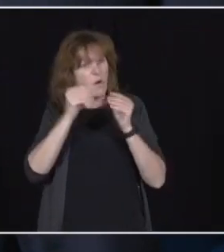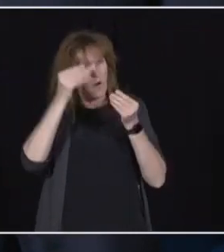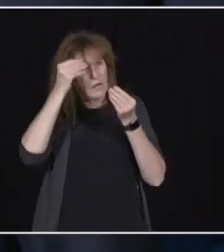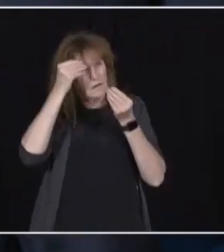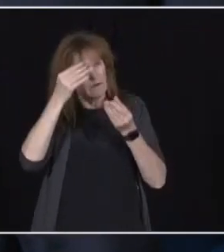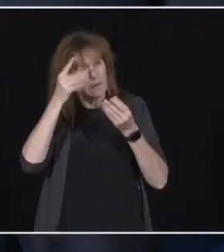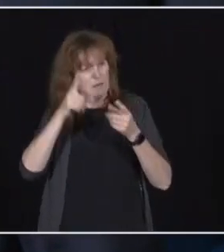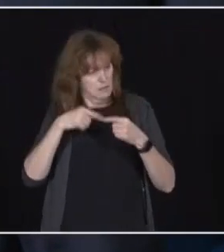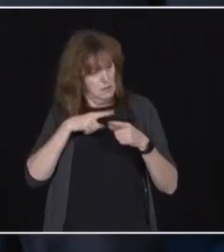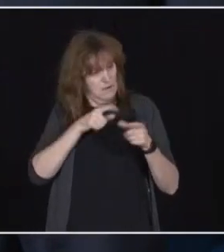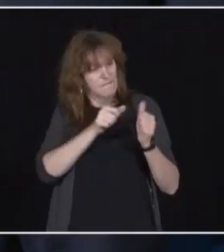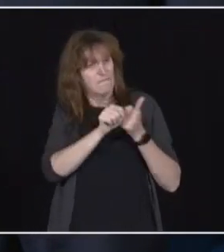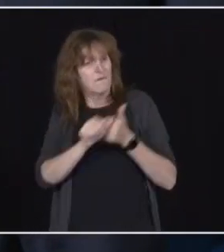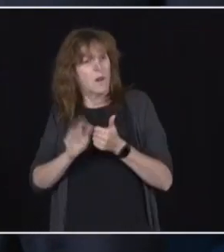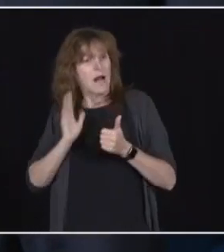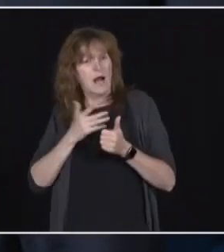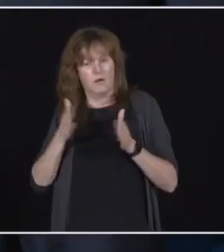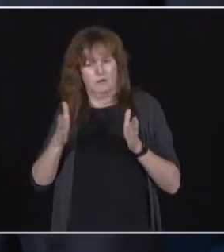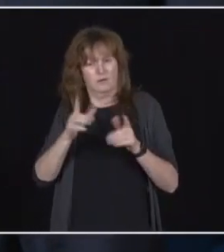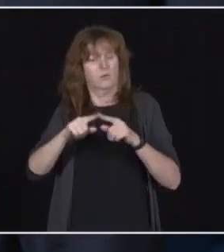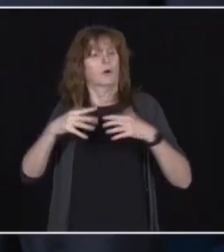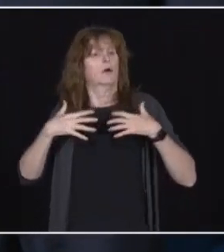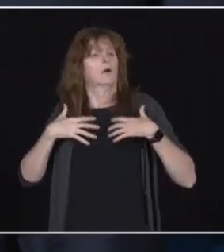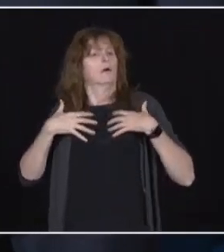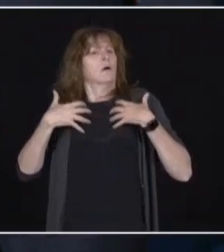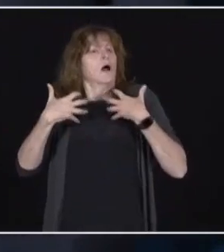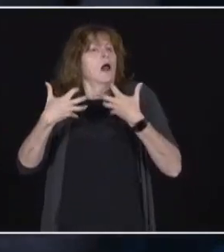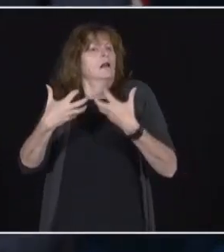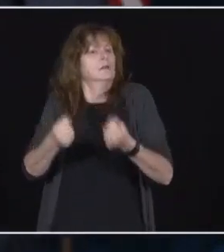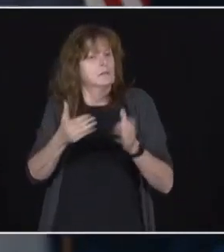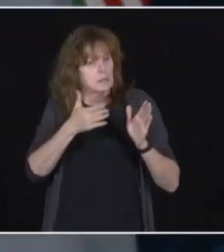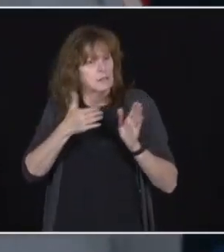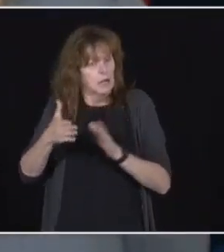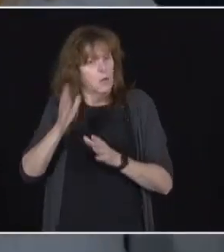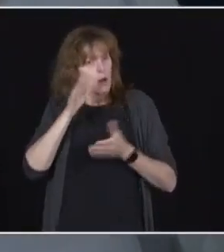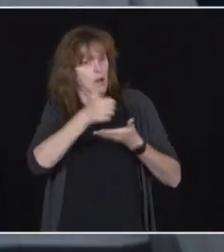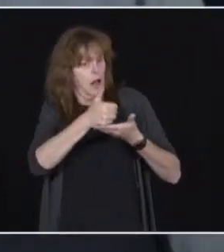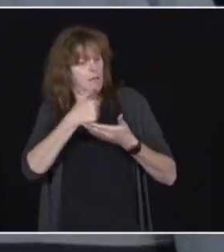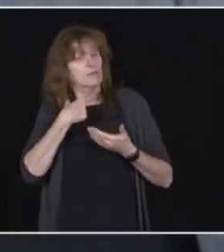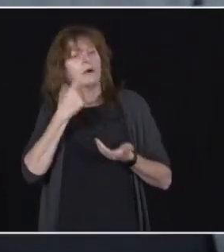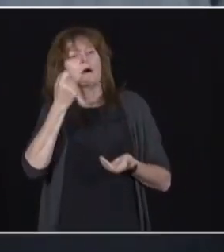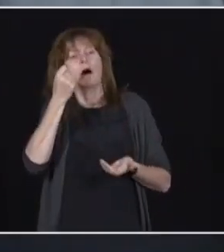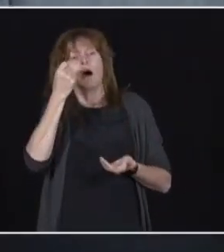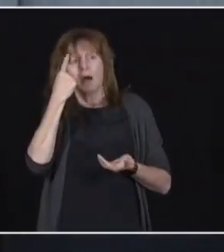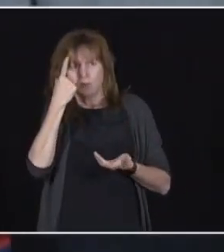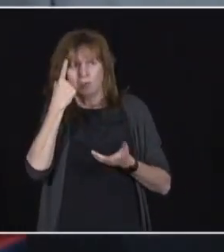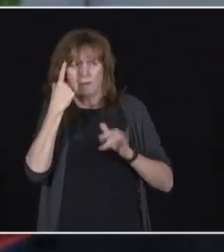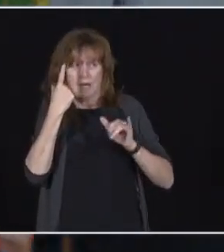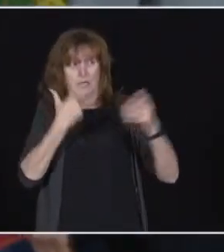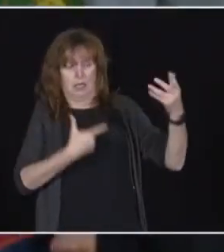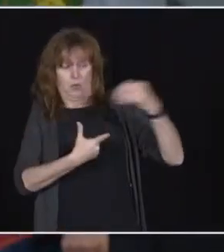learn. That is will be are hoping with our roadmap to wellness and that will help inform us in many